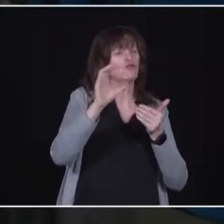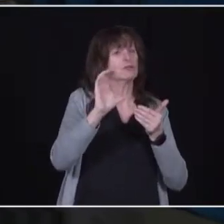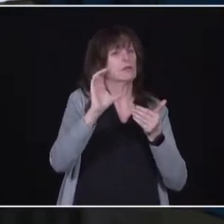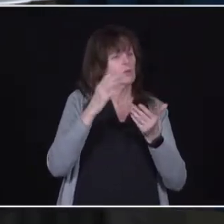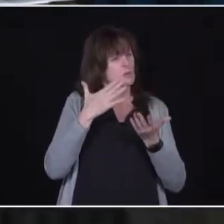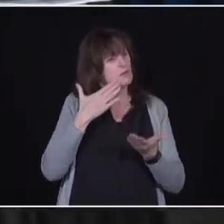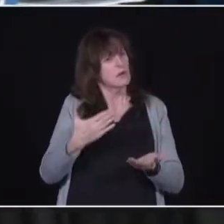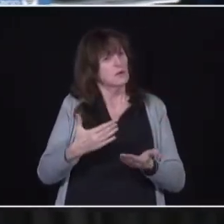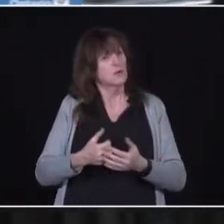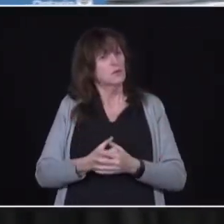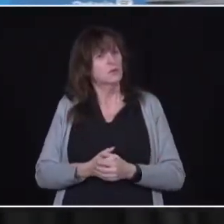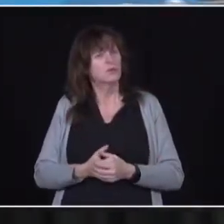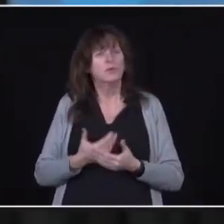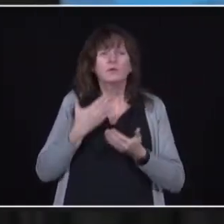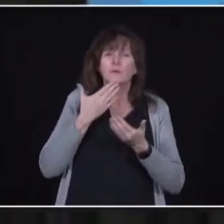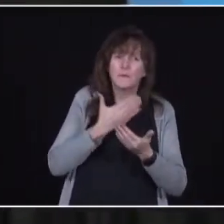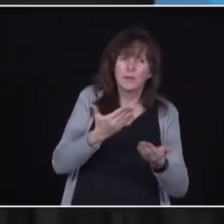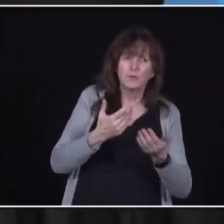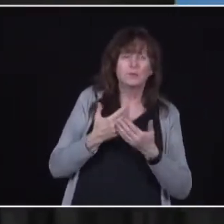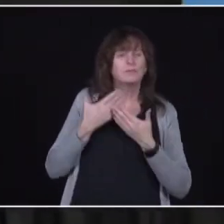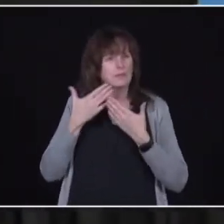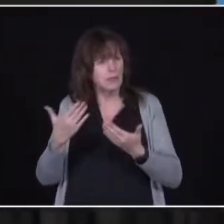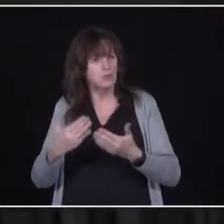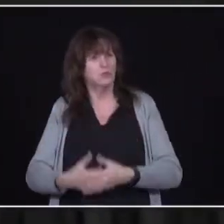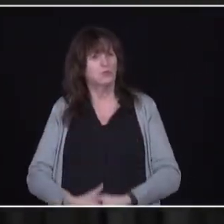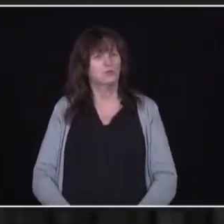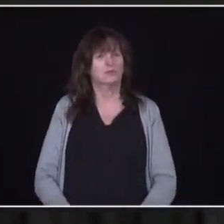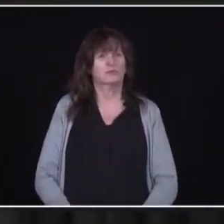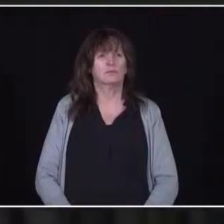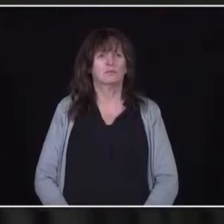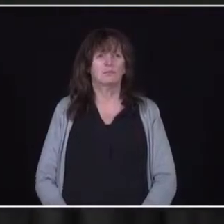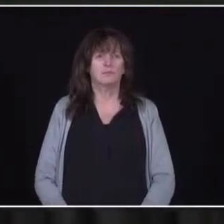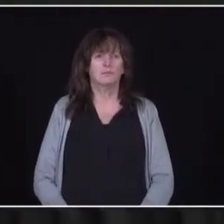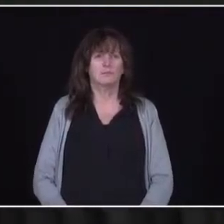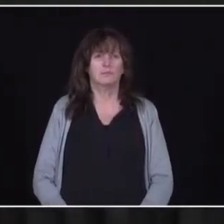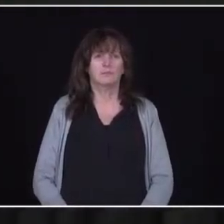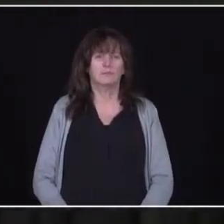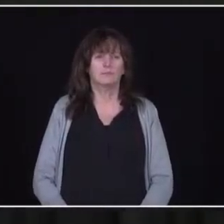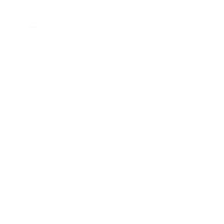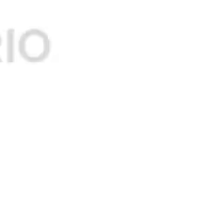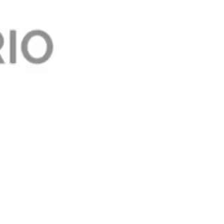In Q4 Thanks everyone. Think you, everyone.